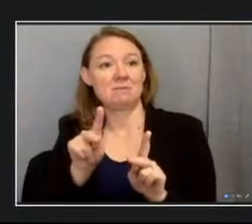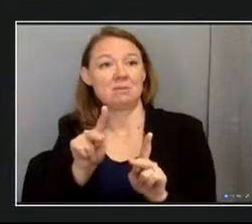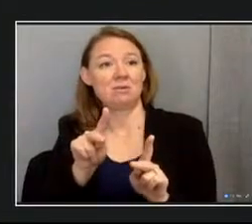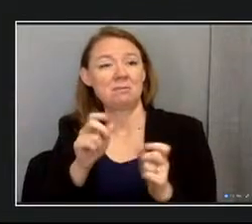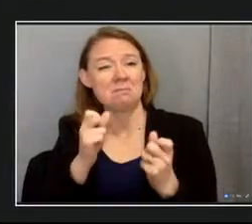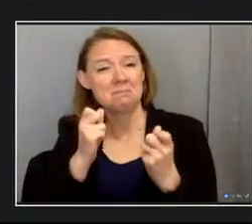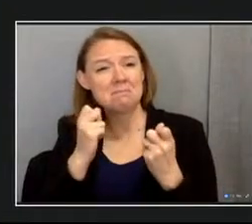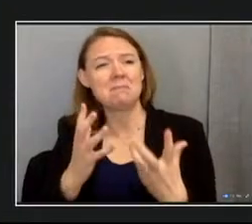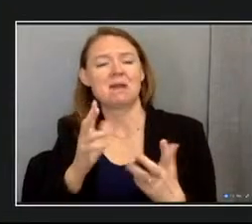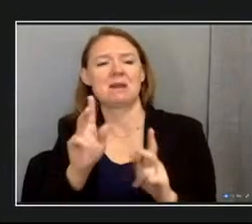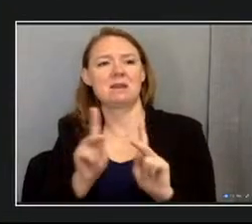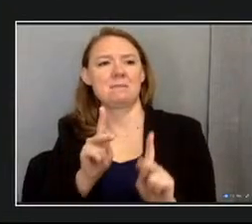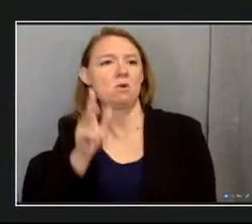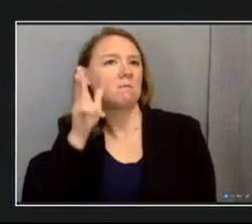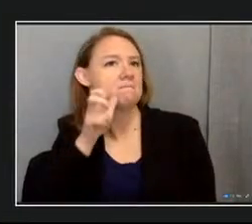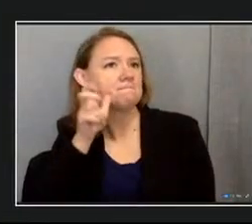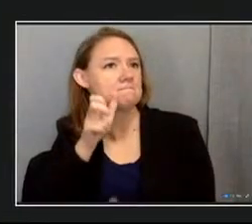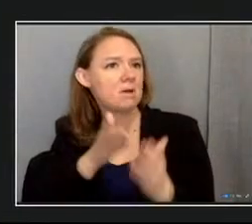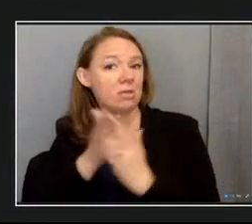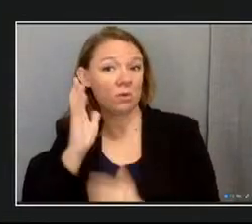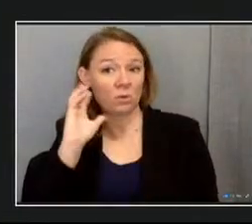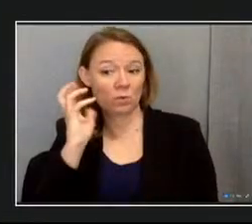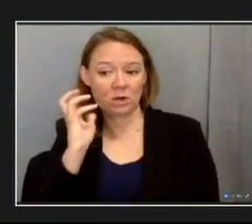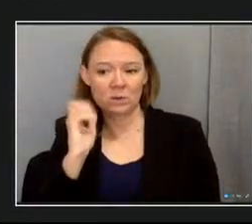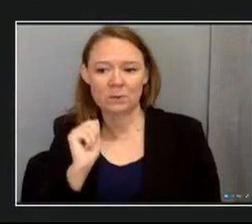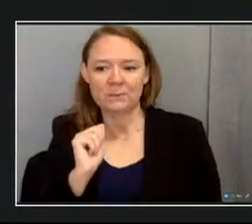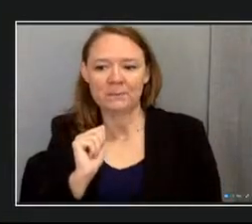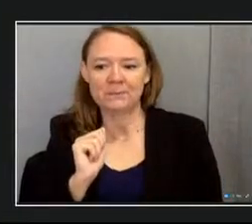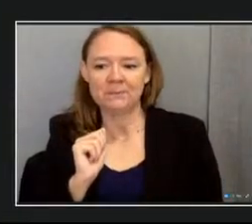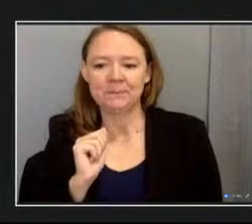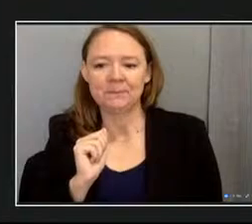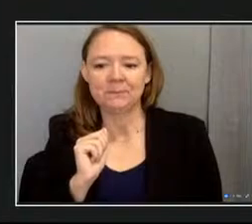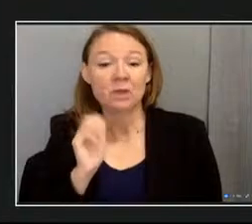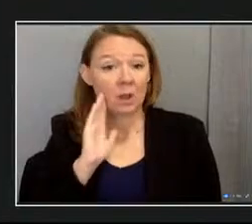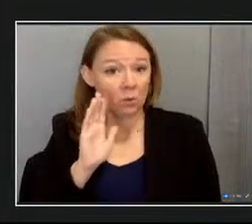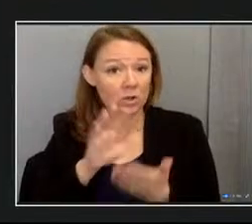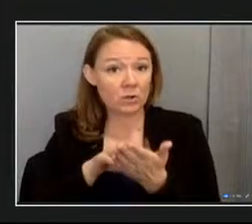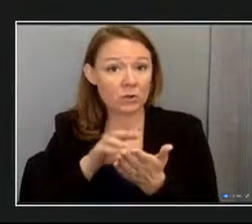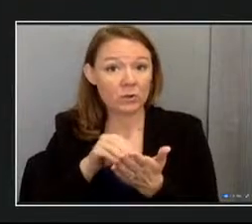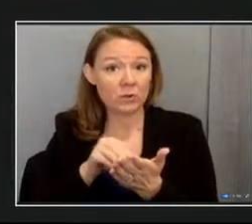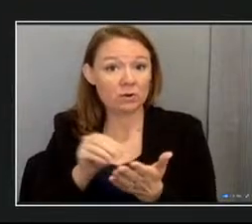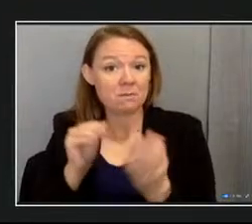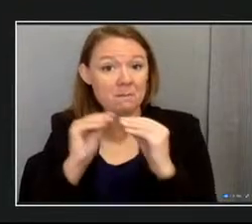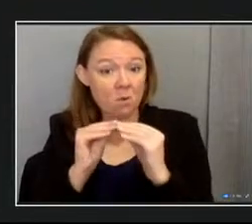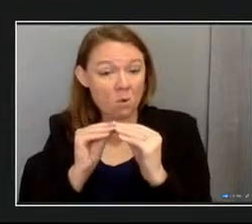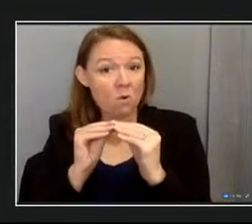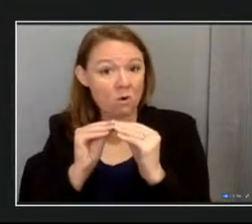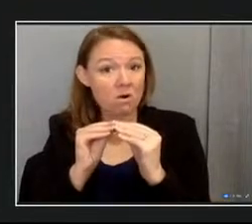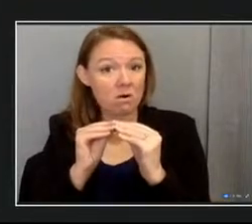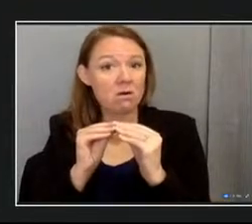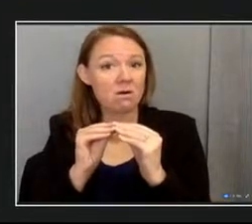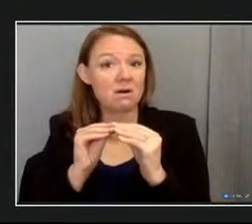on the radio. We will learn more about how this concert came about during the program.